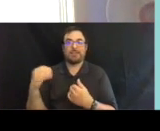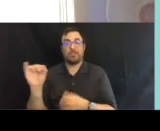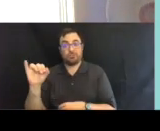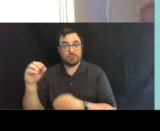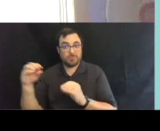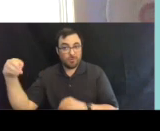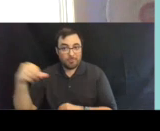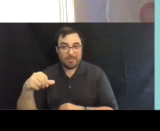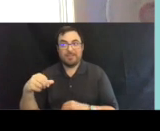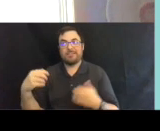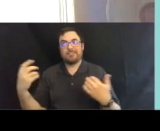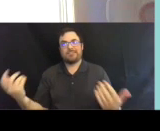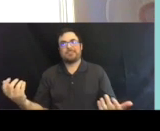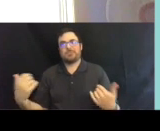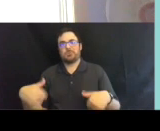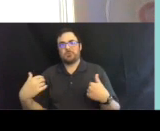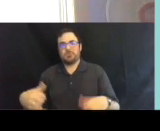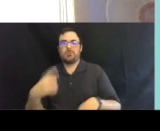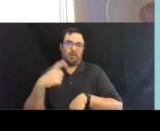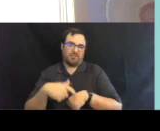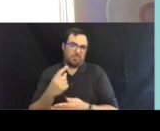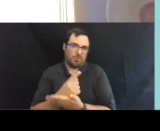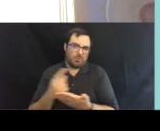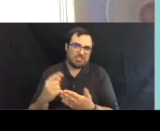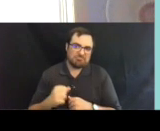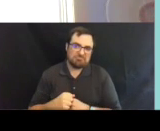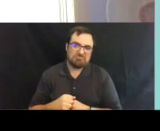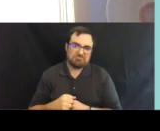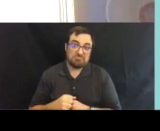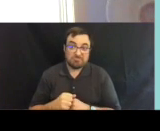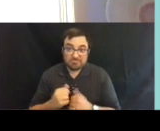just being honest. Does that answer questions? Does anyone